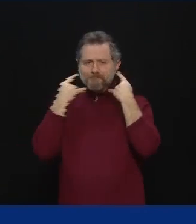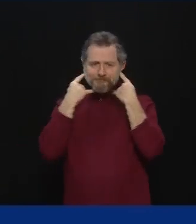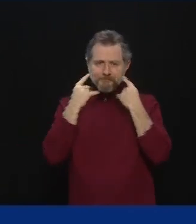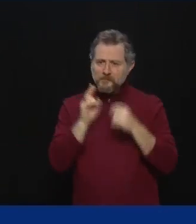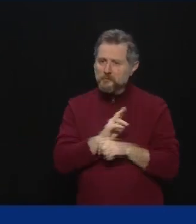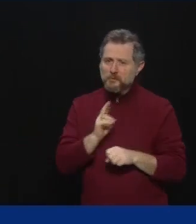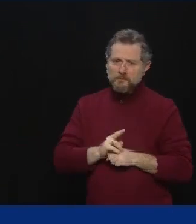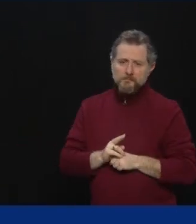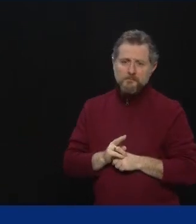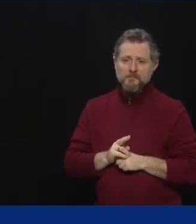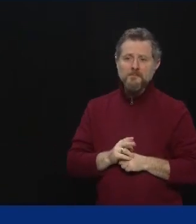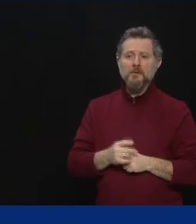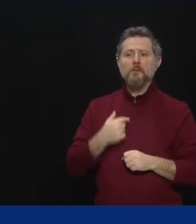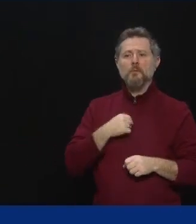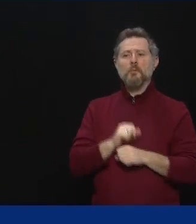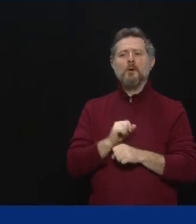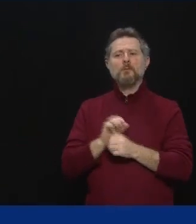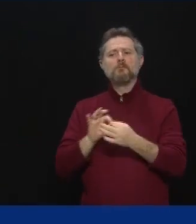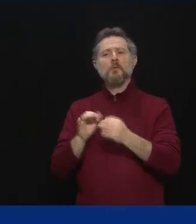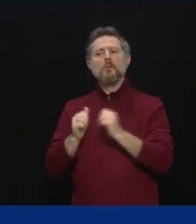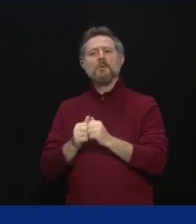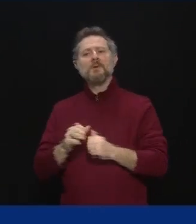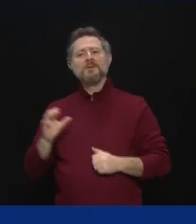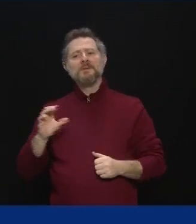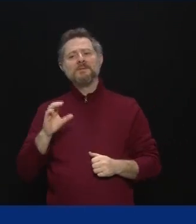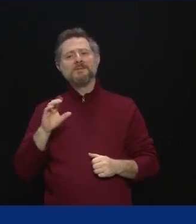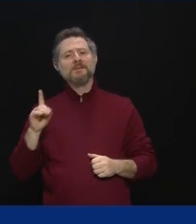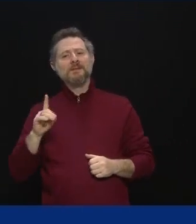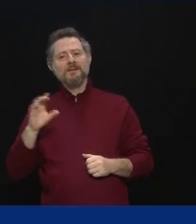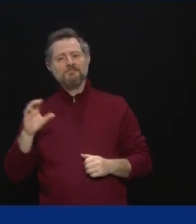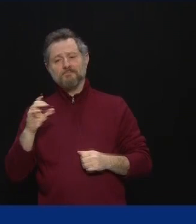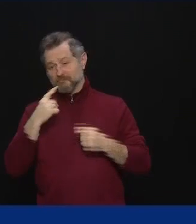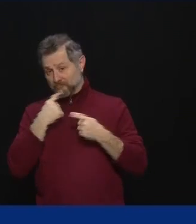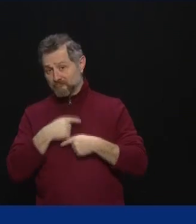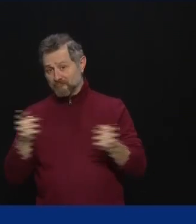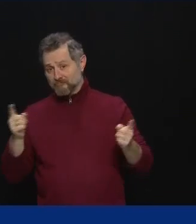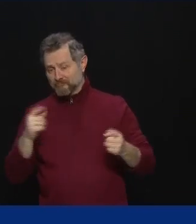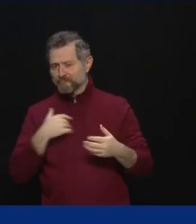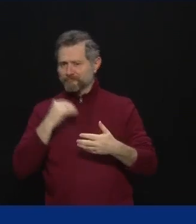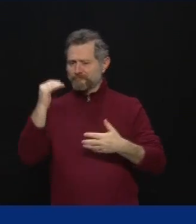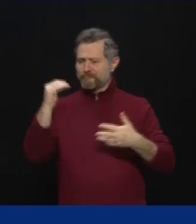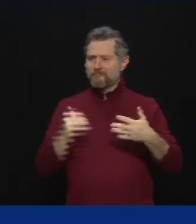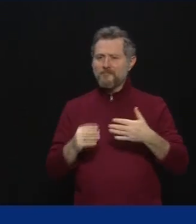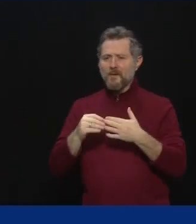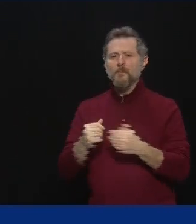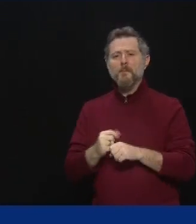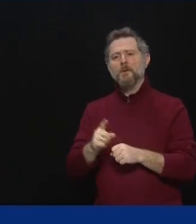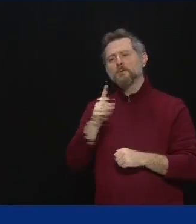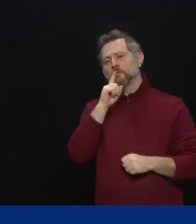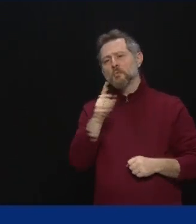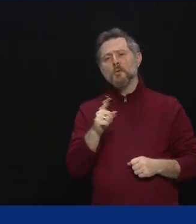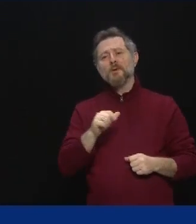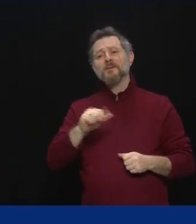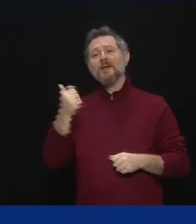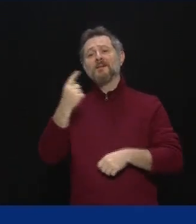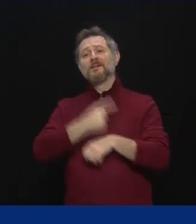IN THIS SELECT GROUP, AND WE ALSO SAY WHEN THEY COME BACK TO WORK HAVE TO WEAR A MASK. WE'VE BEEN WORKING CLOSELY